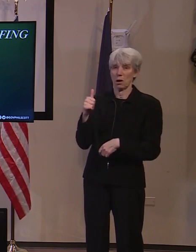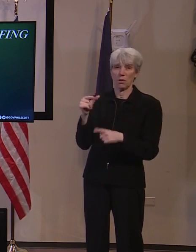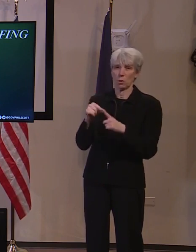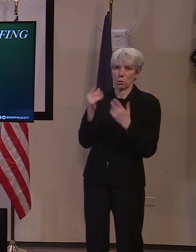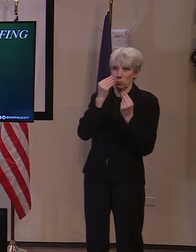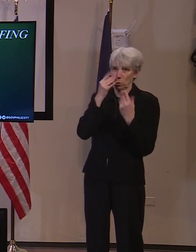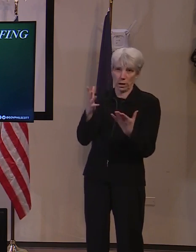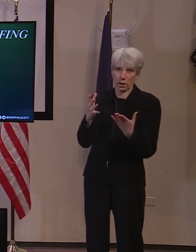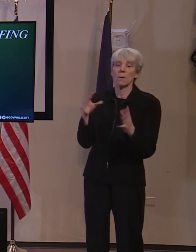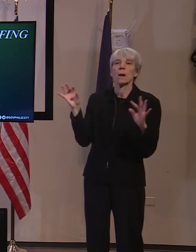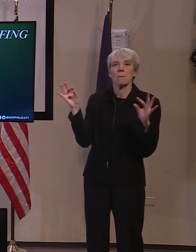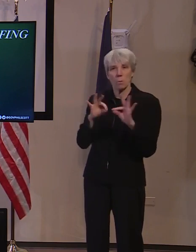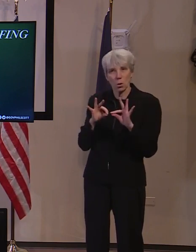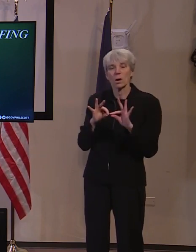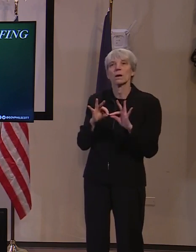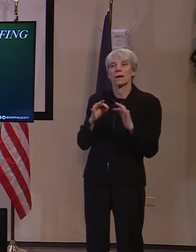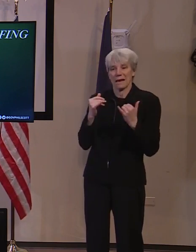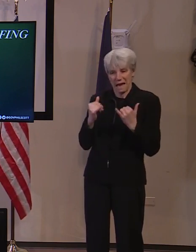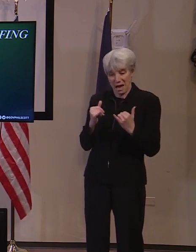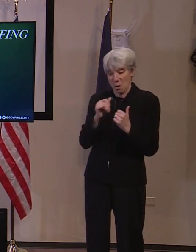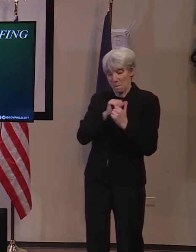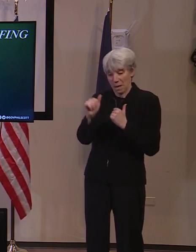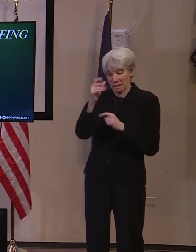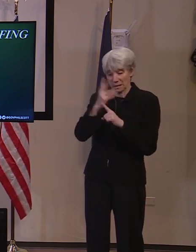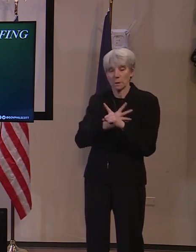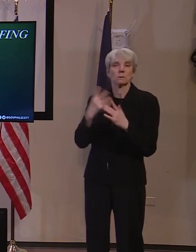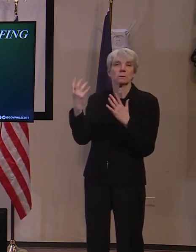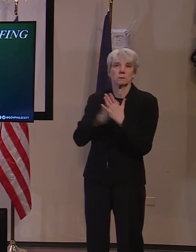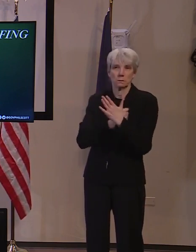Now, as scientists are gathering more information on this variant and Delta